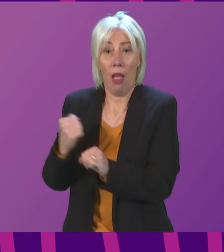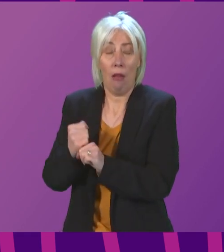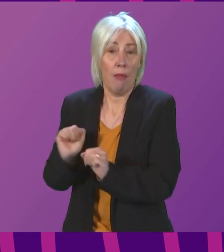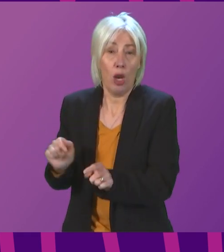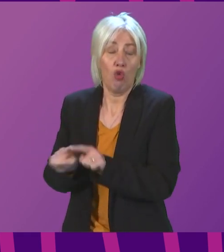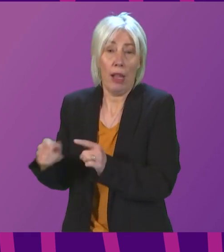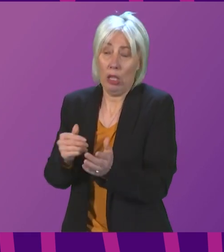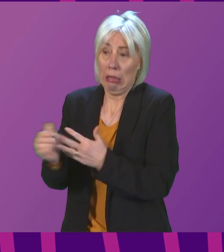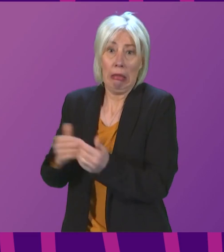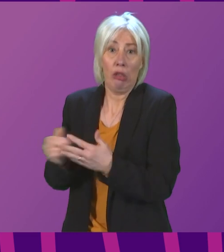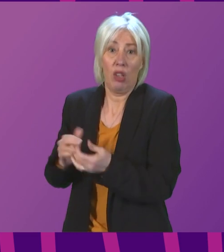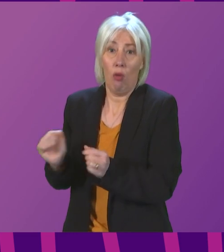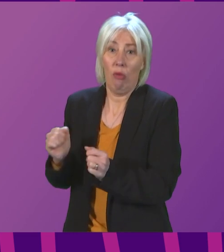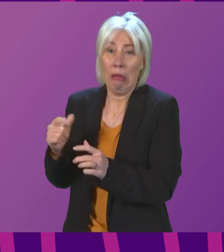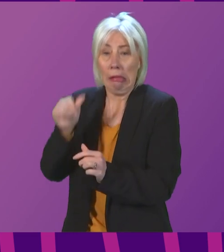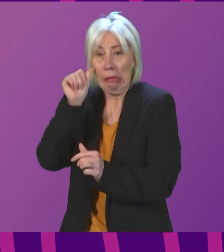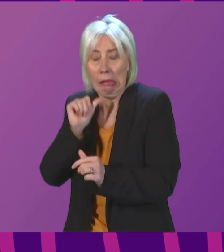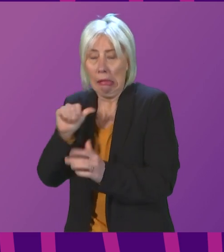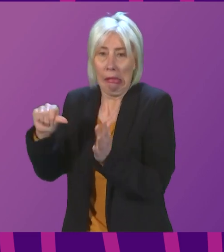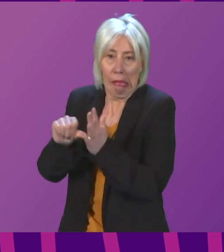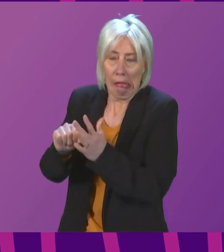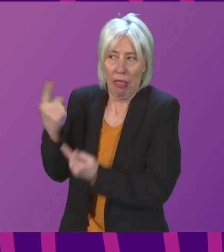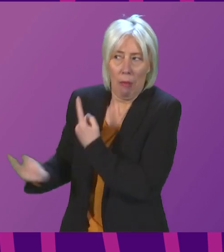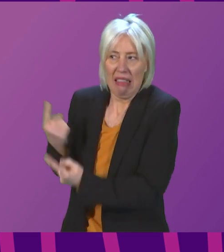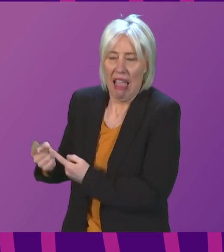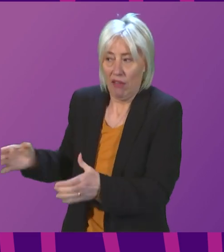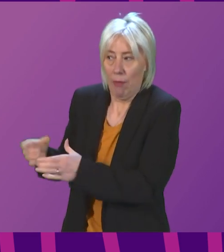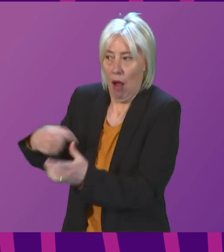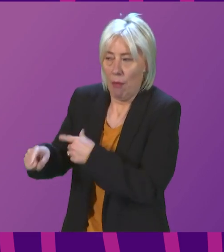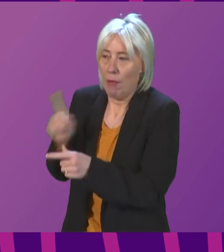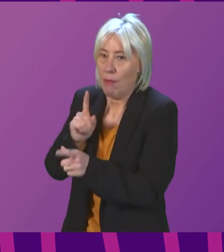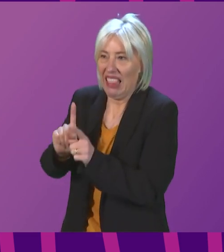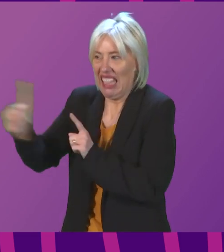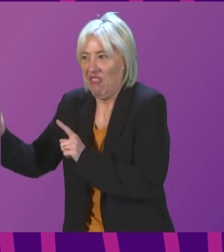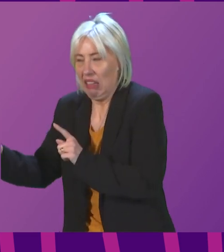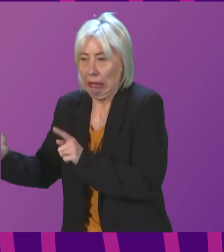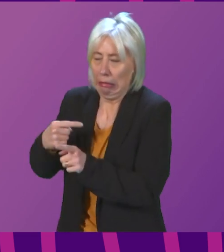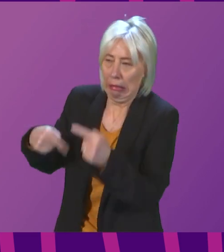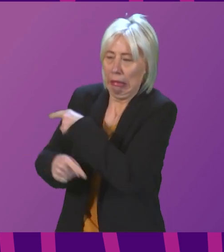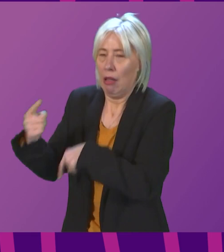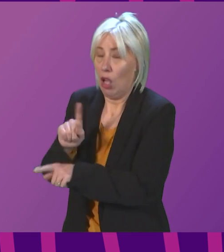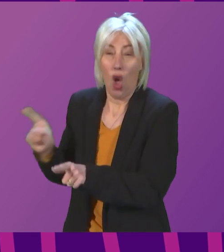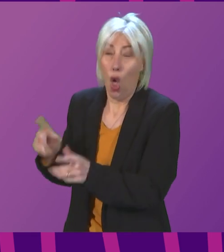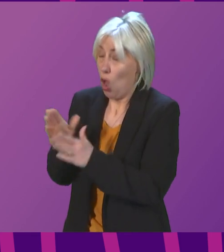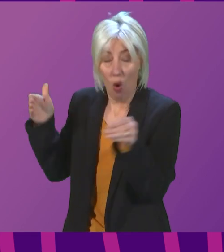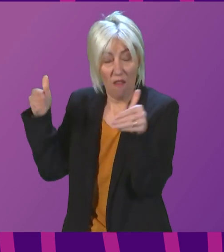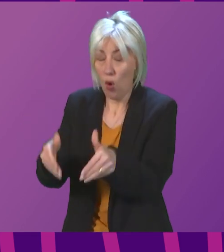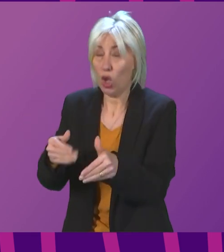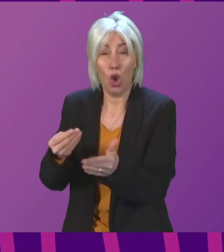self-inflicted sleaze and scandal, and daily defections and deflections, its focus is not on the cost of living crisis but on itself.